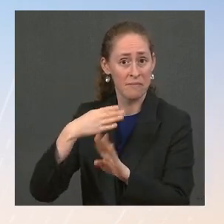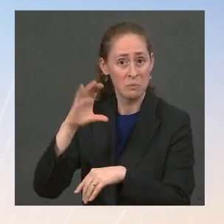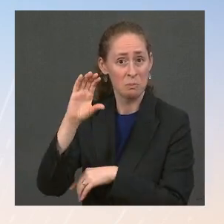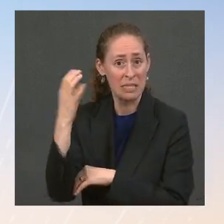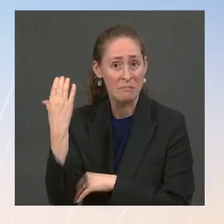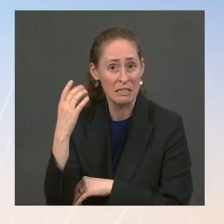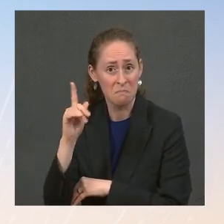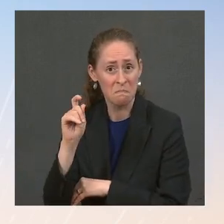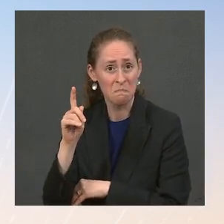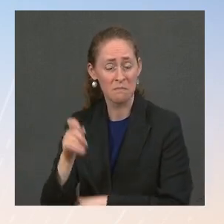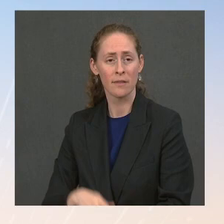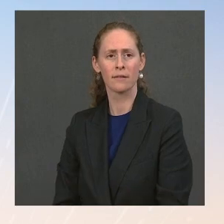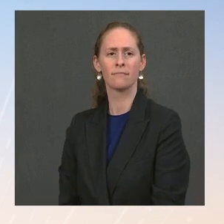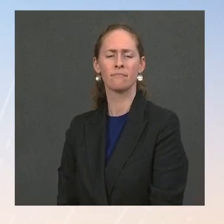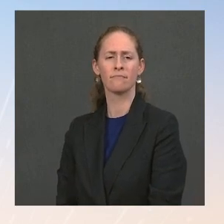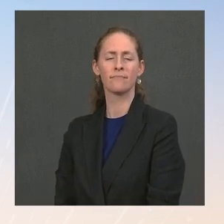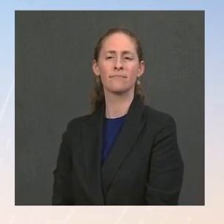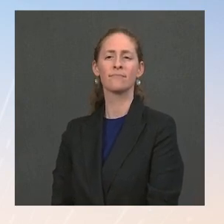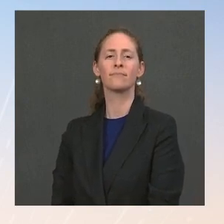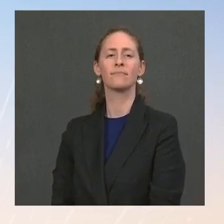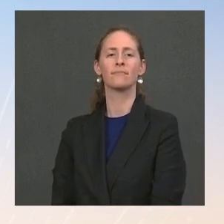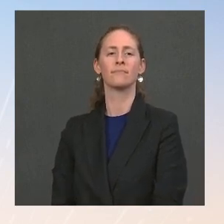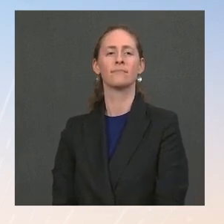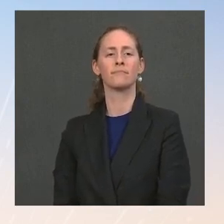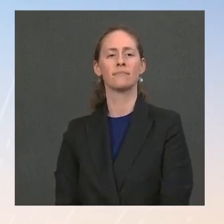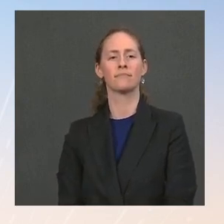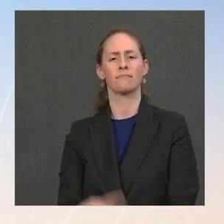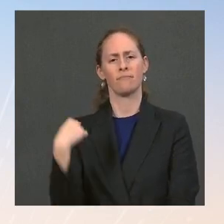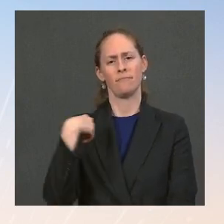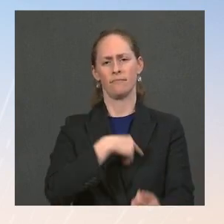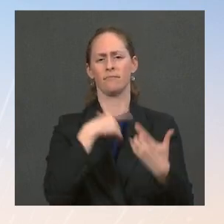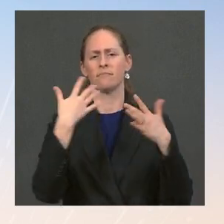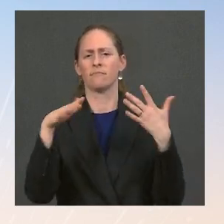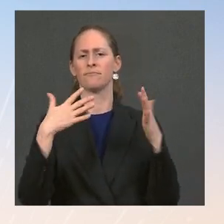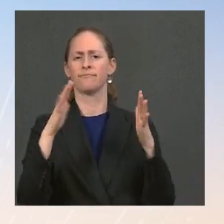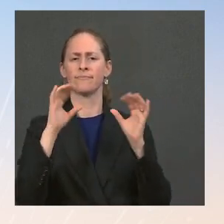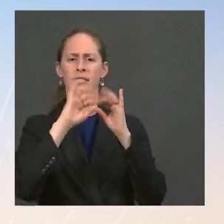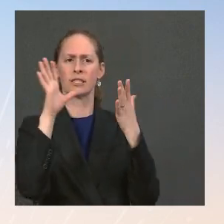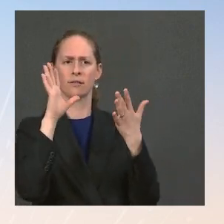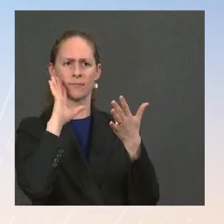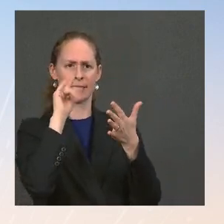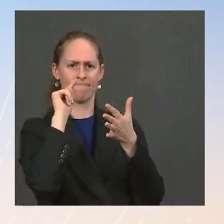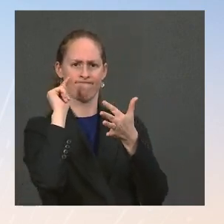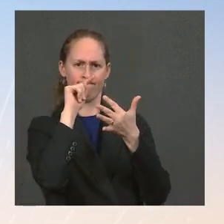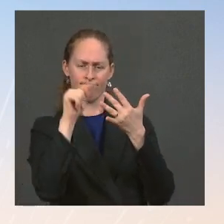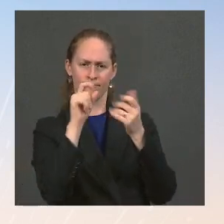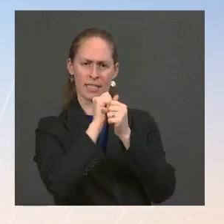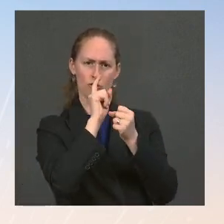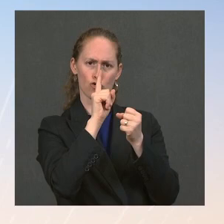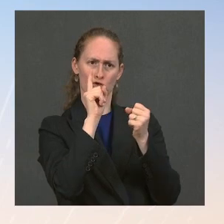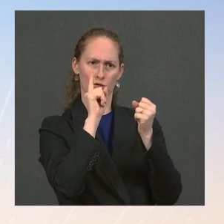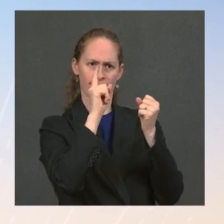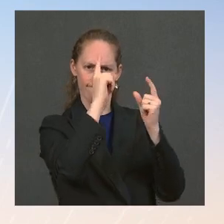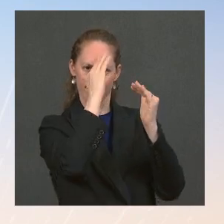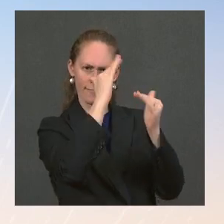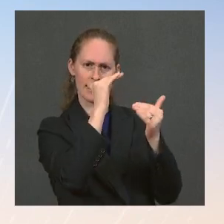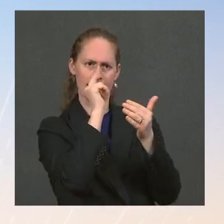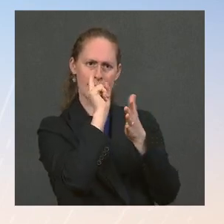where we are quite focused on doing more and ensuring we're doing more, including addressing ports and transportation bottlenecks,